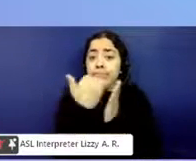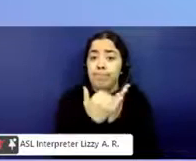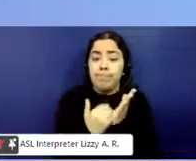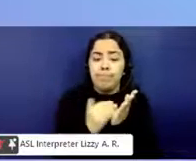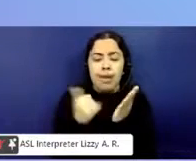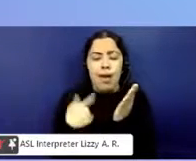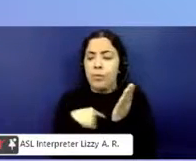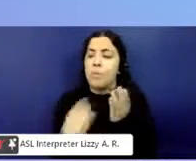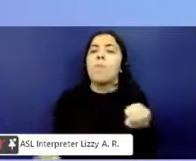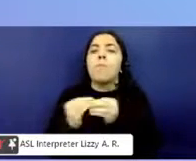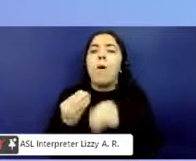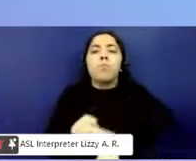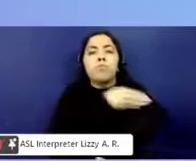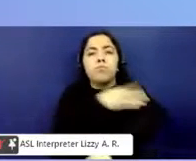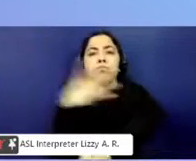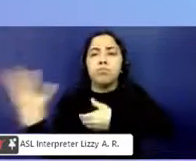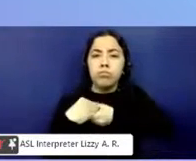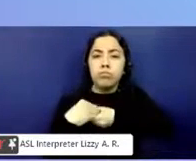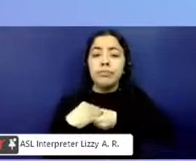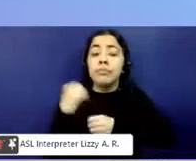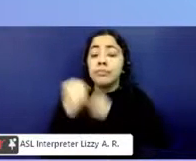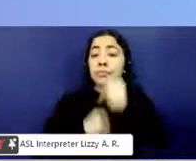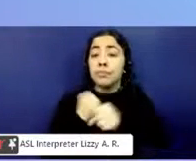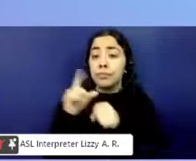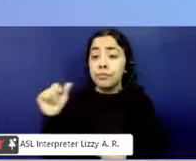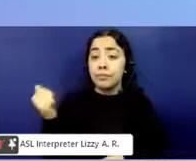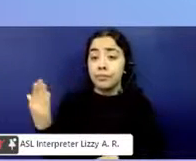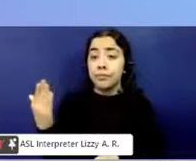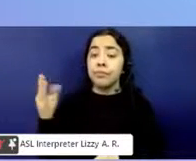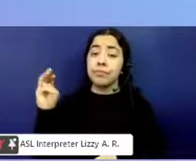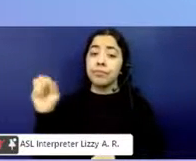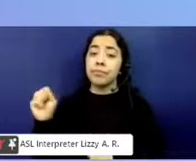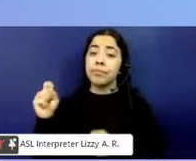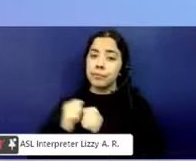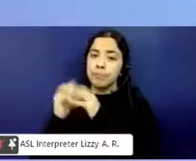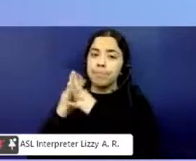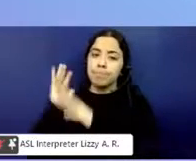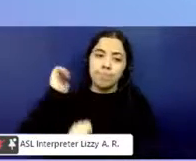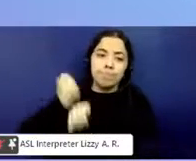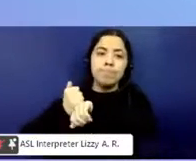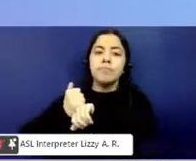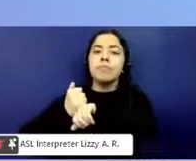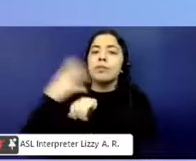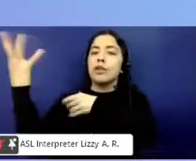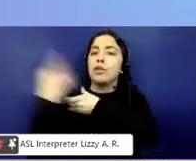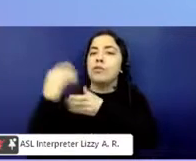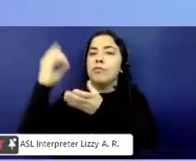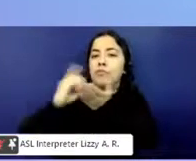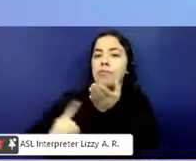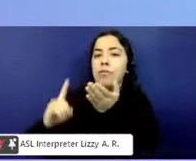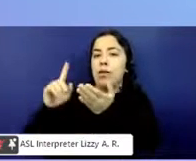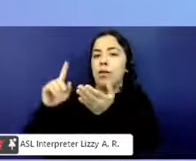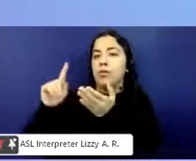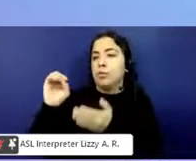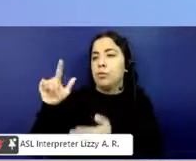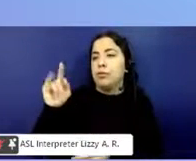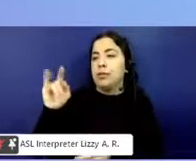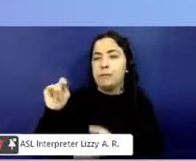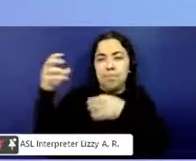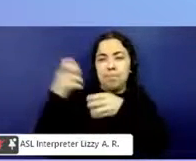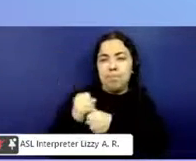in 2015 Microsoft launched the inclusive design cool toolkit these are a set of guidelines for